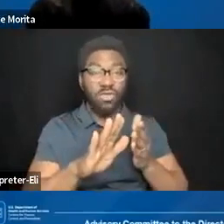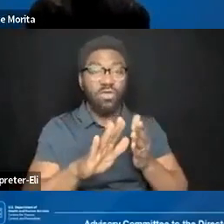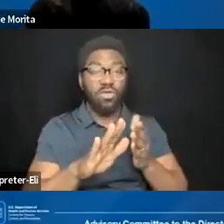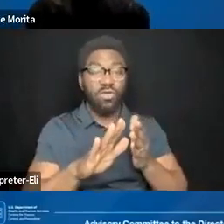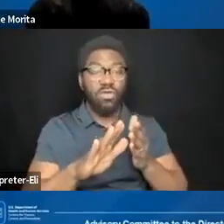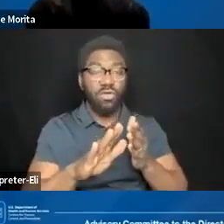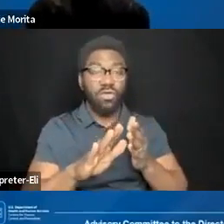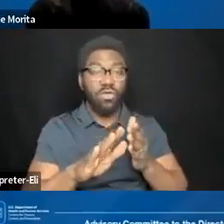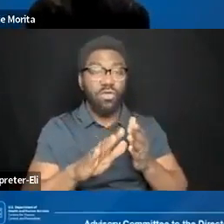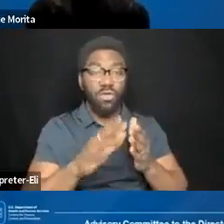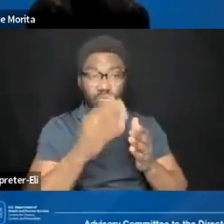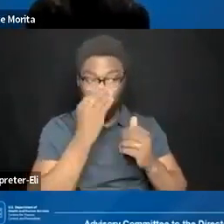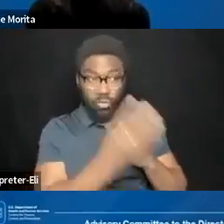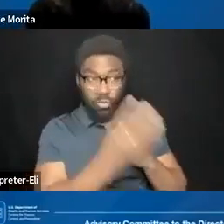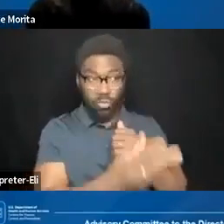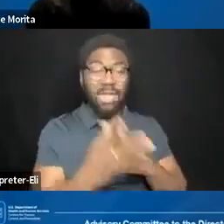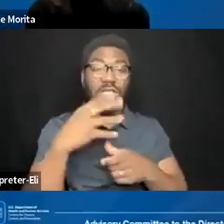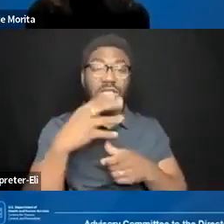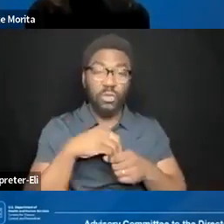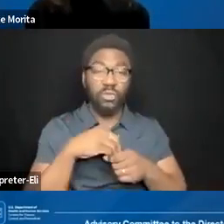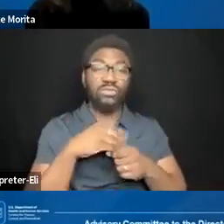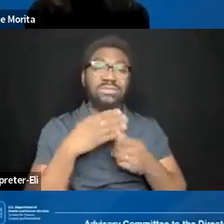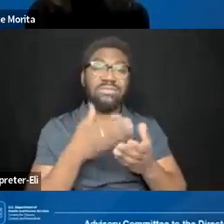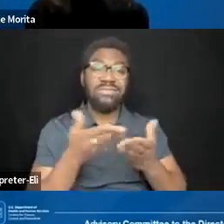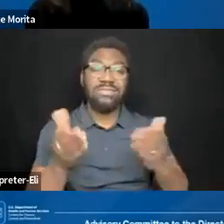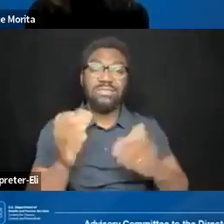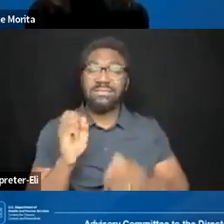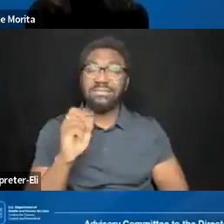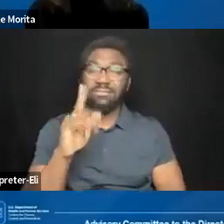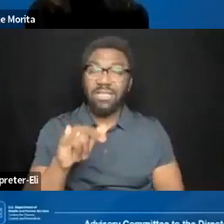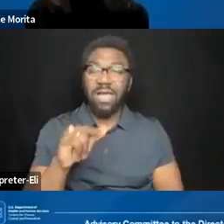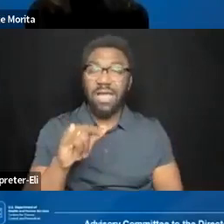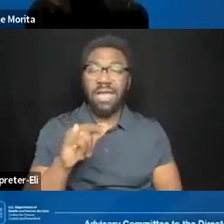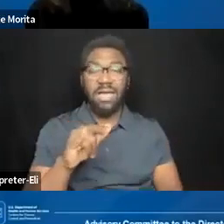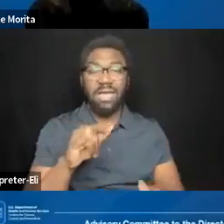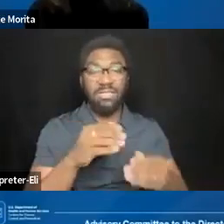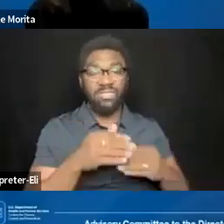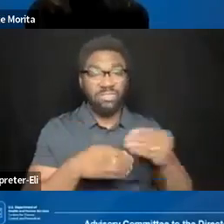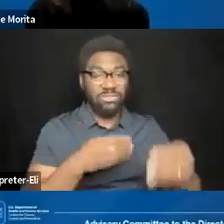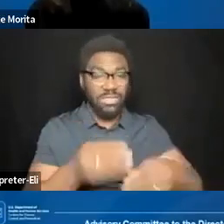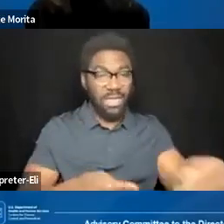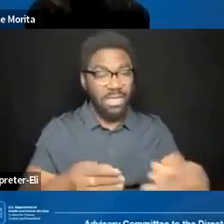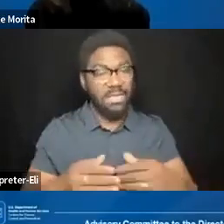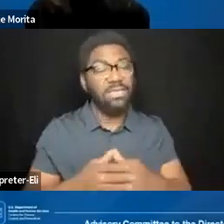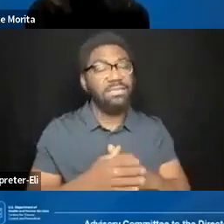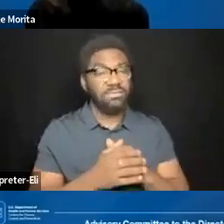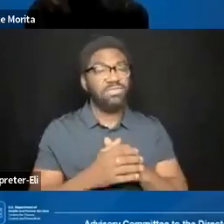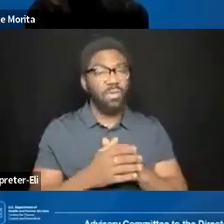at least CDC's engagement in the supply chain. And so, we would just add that to the text around there. So that's number one.